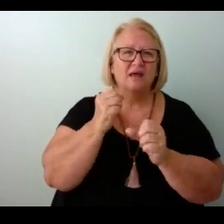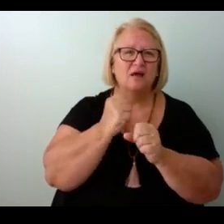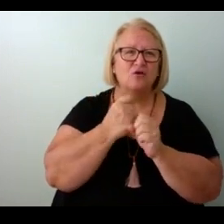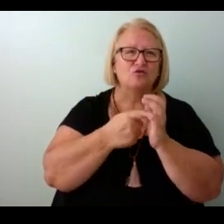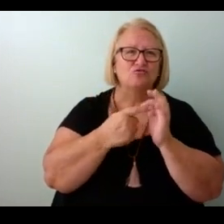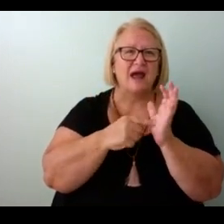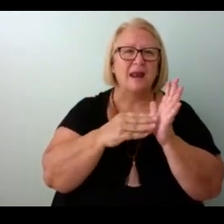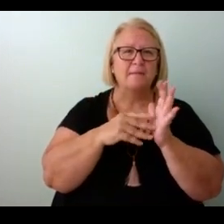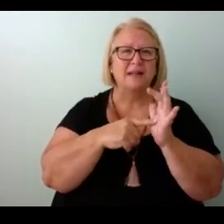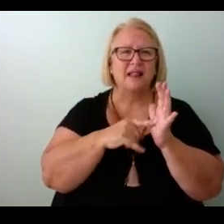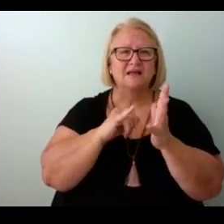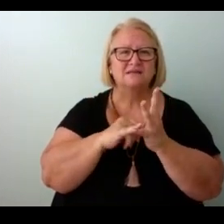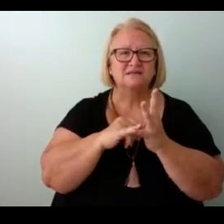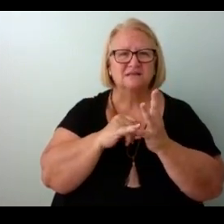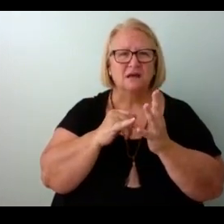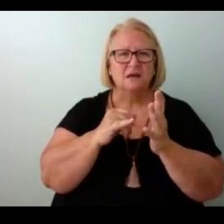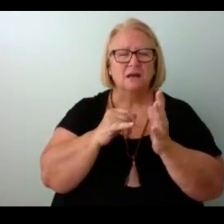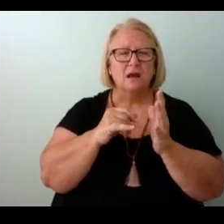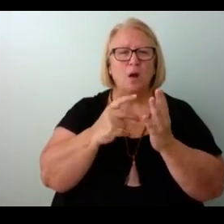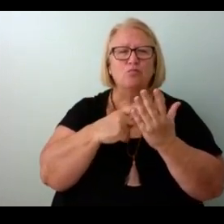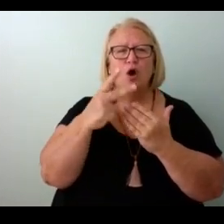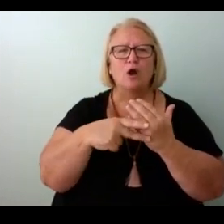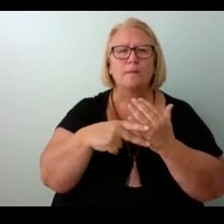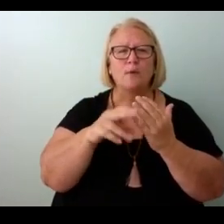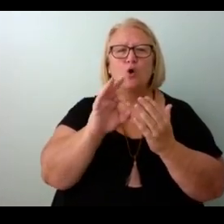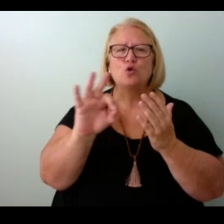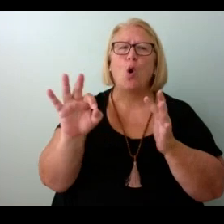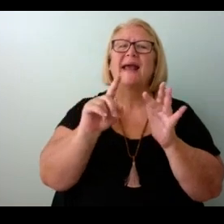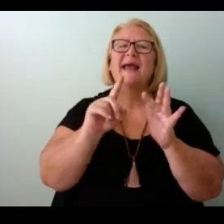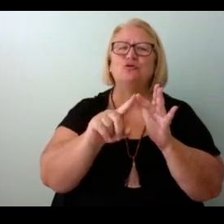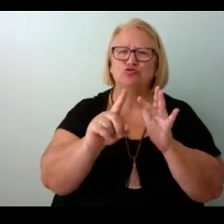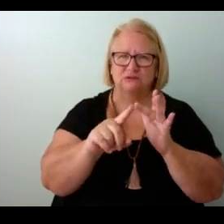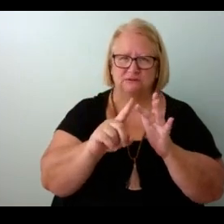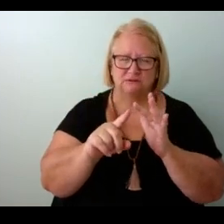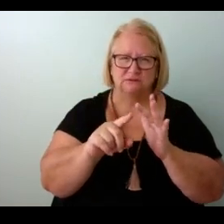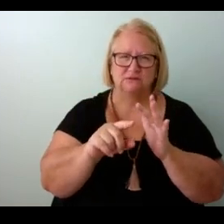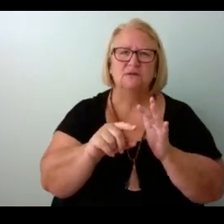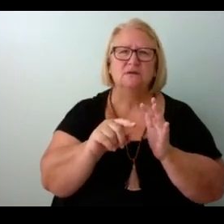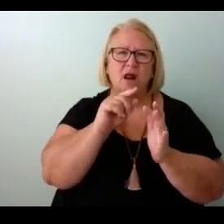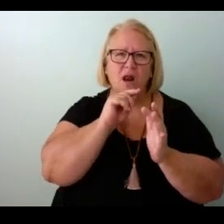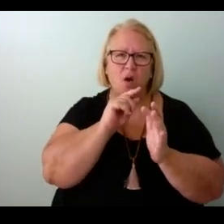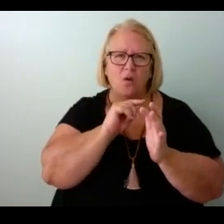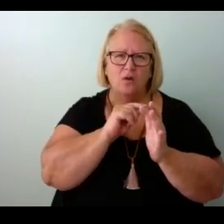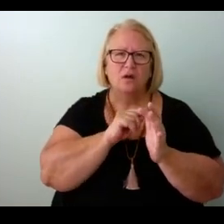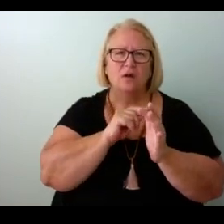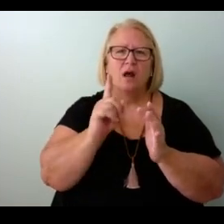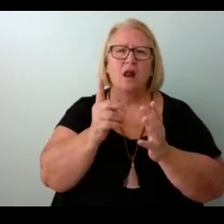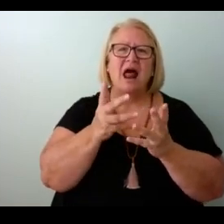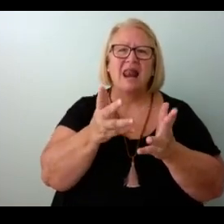scheme program that's out there which does in some cases allow for loans to pay for rates